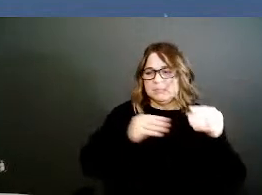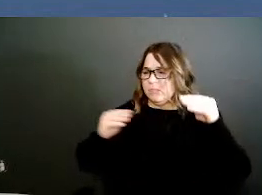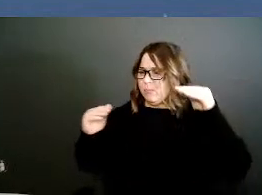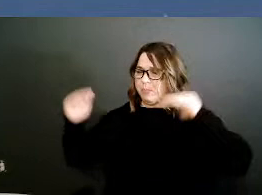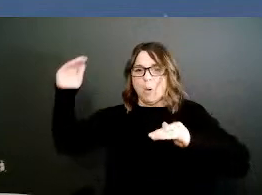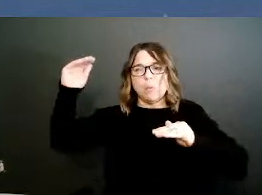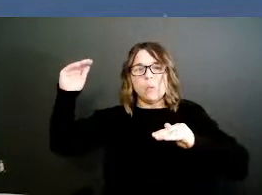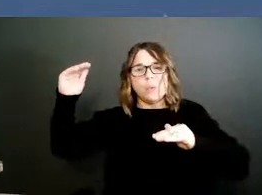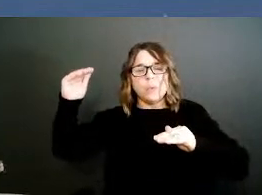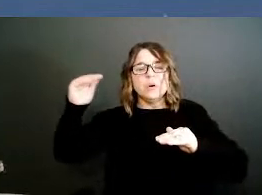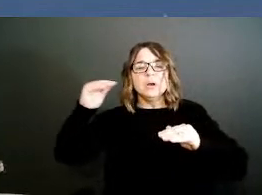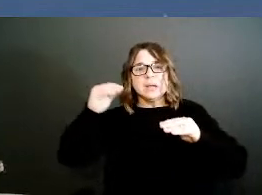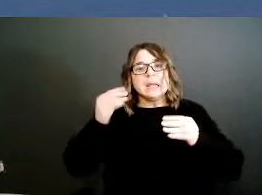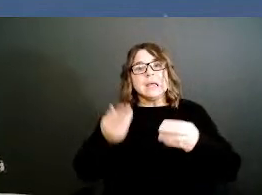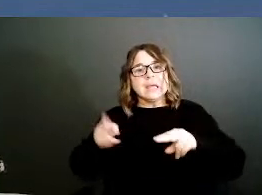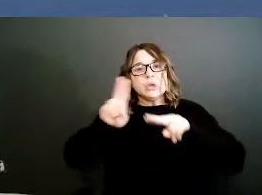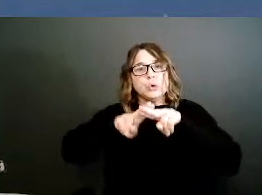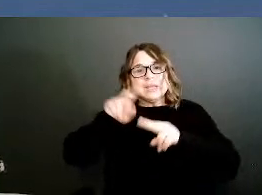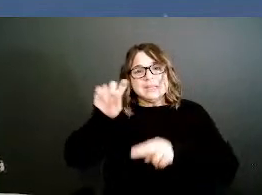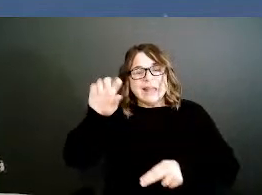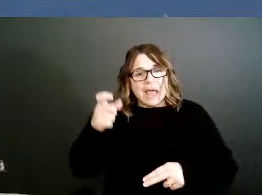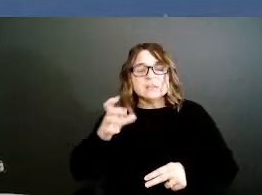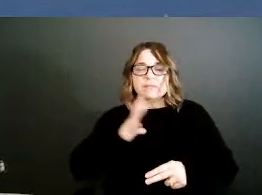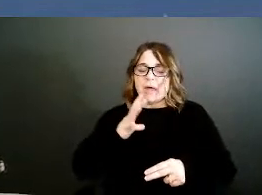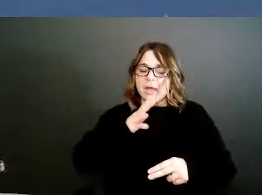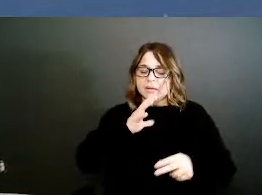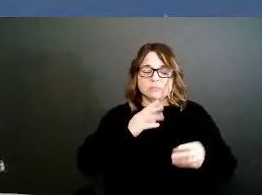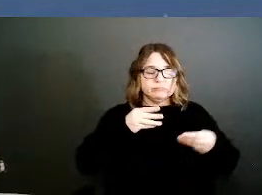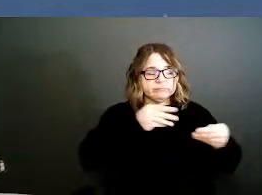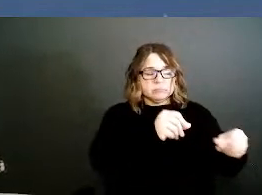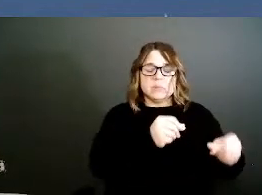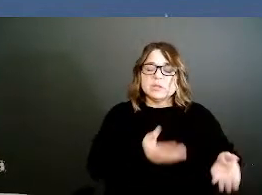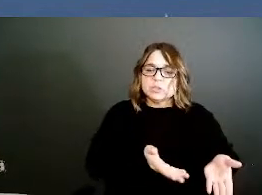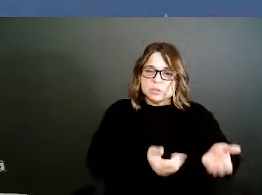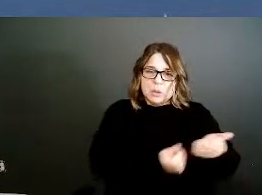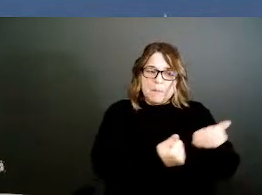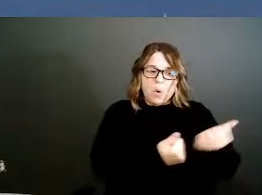POLICIES AND SUPPORT AND UPLIFT OUR COMMUNITIES AND NOT POLICE